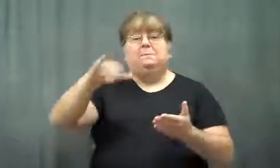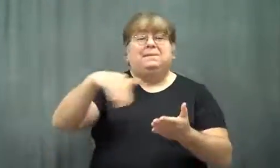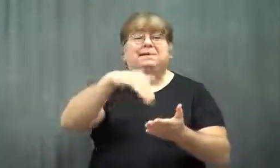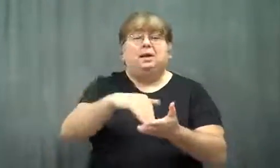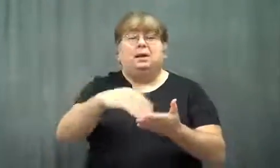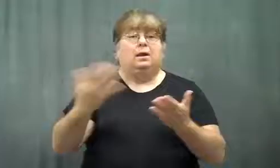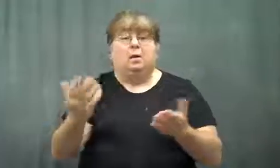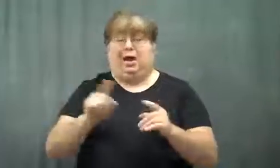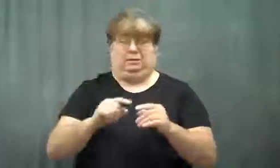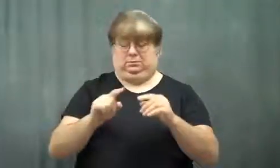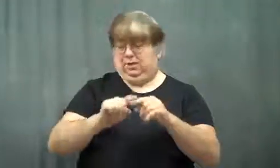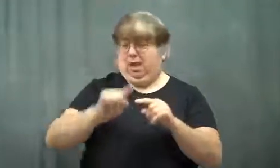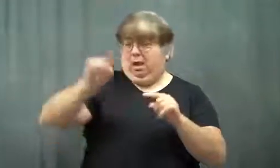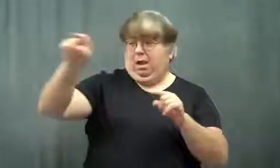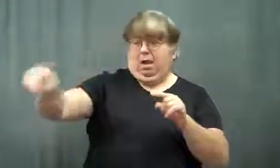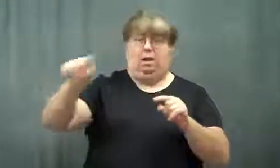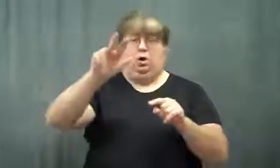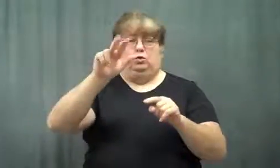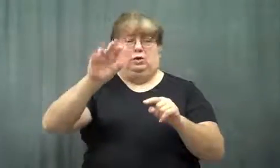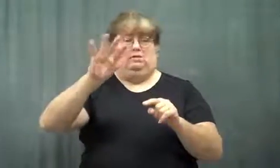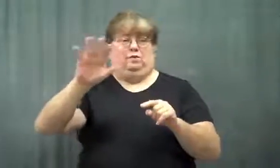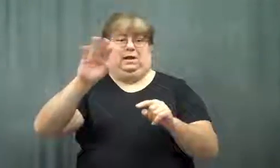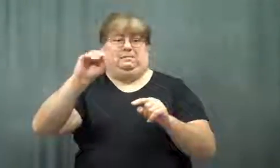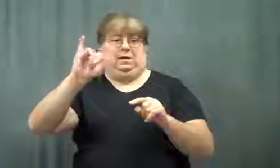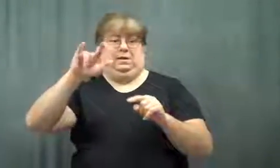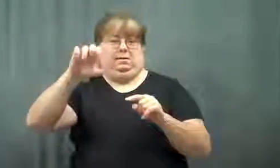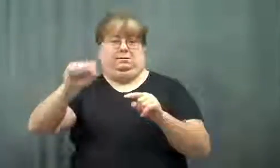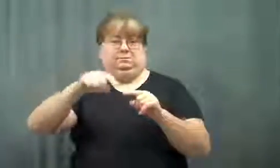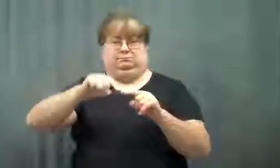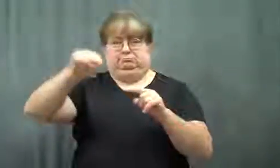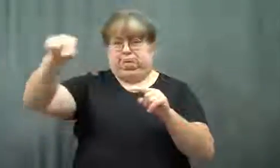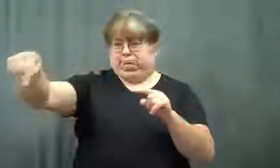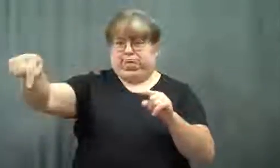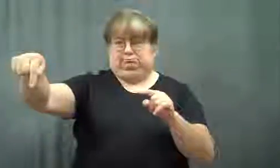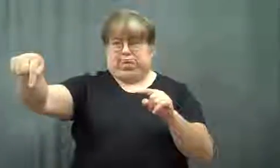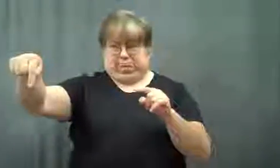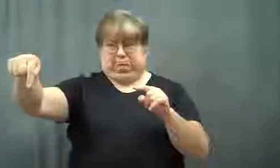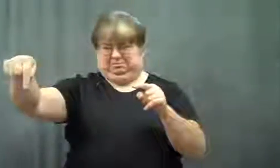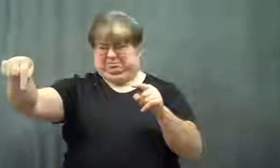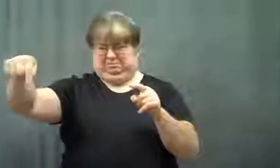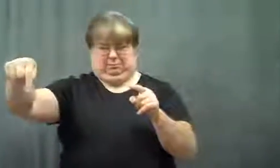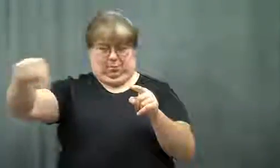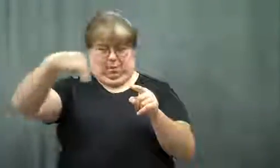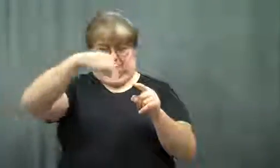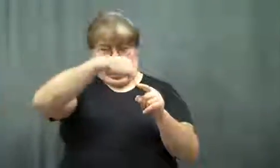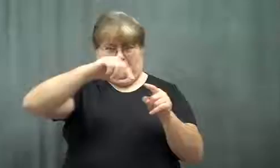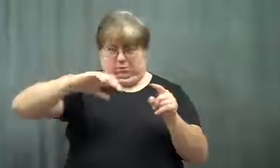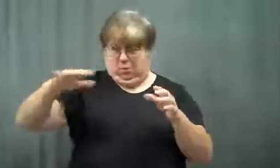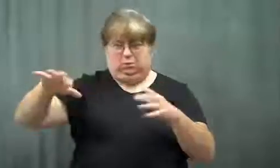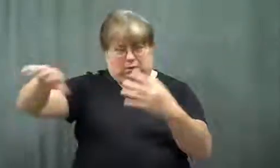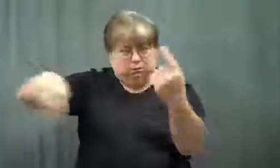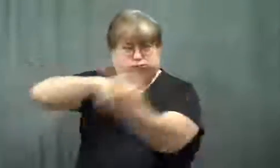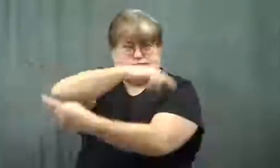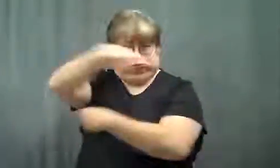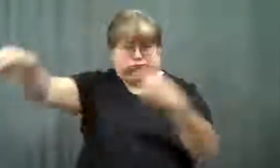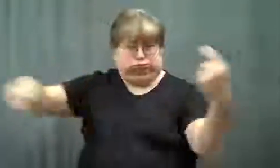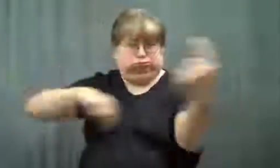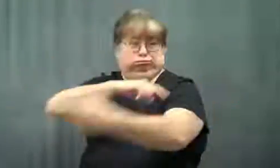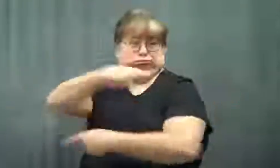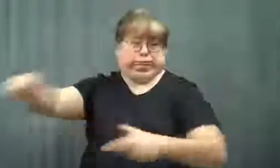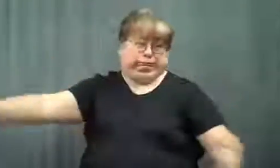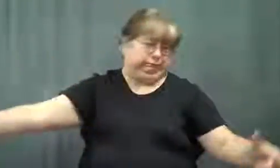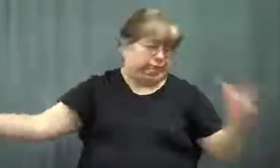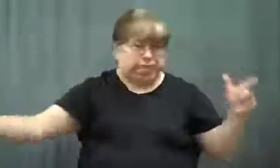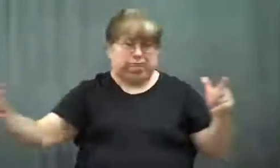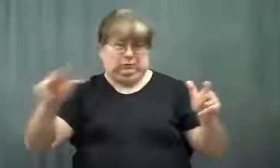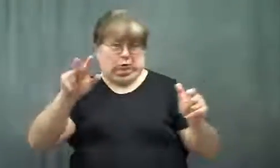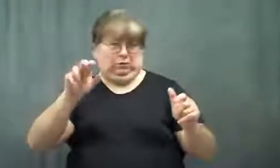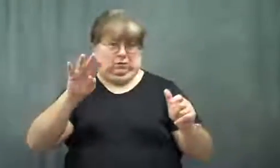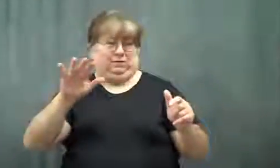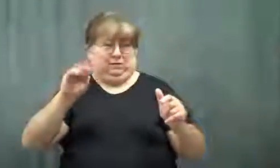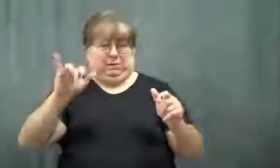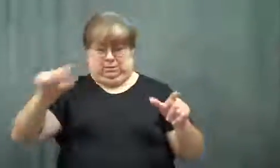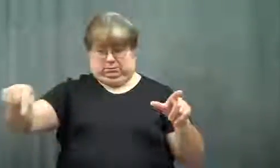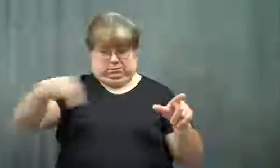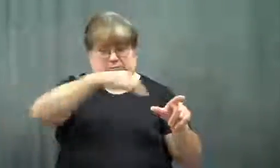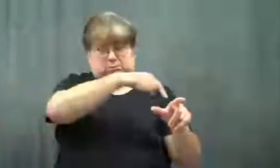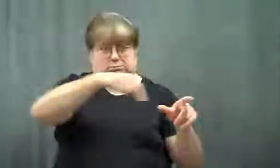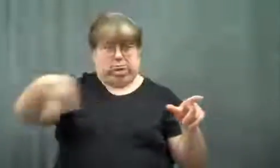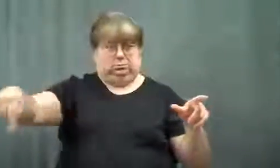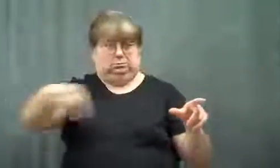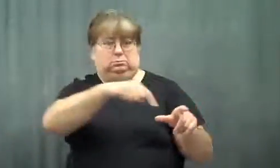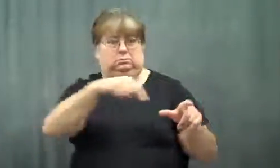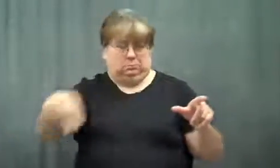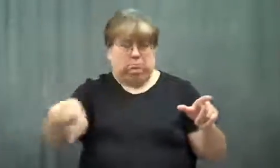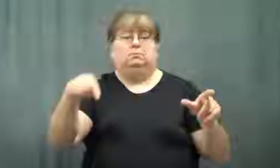From the center of the hurricane to the outside is 345 miles.